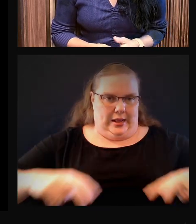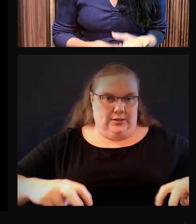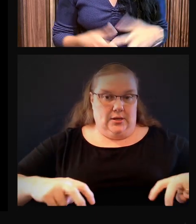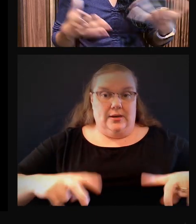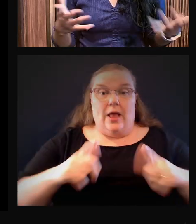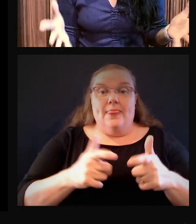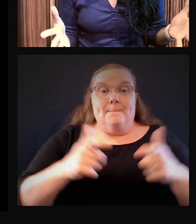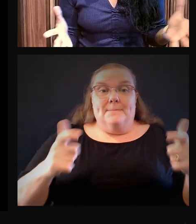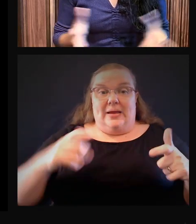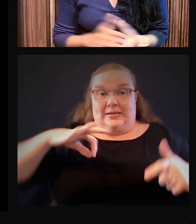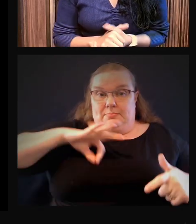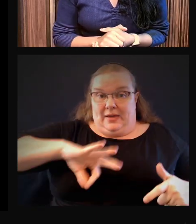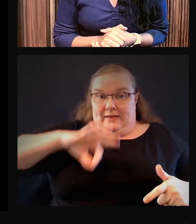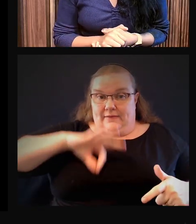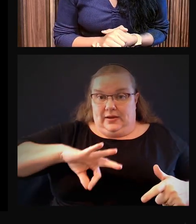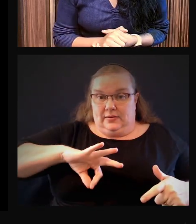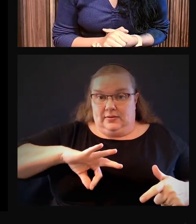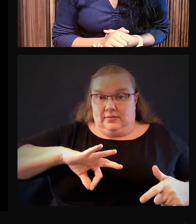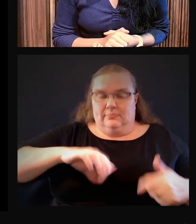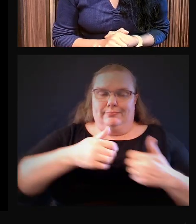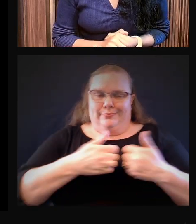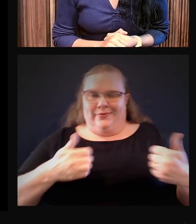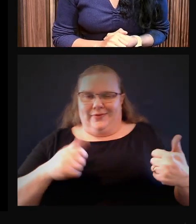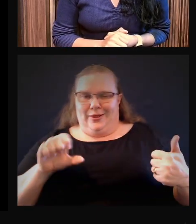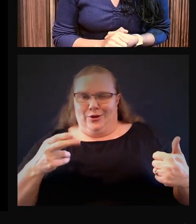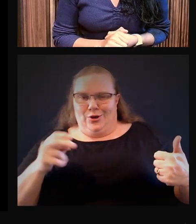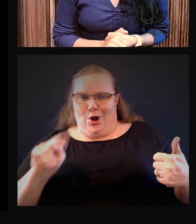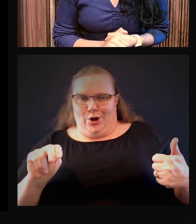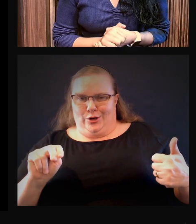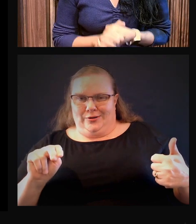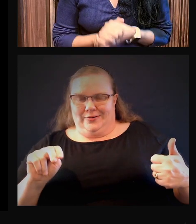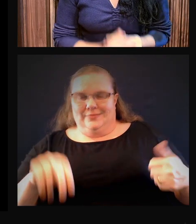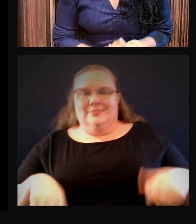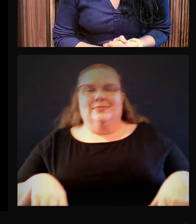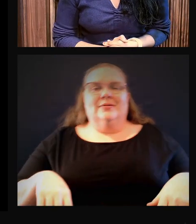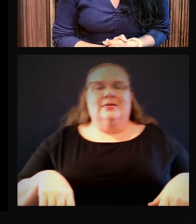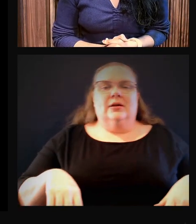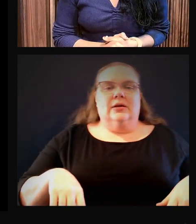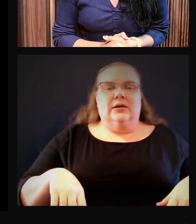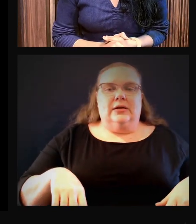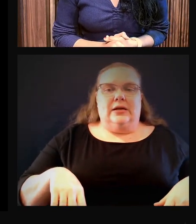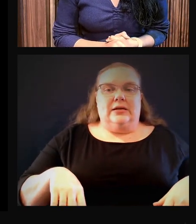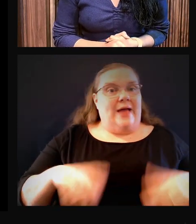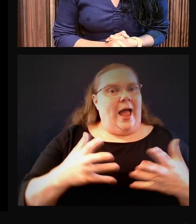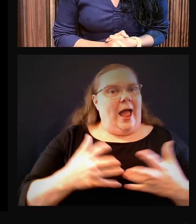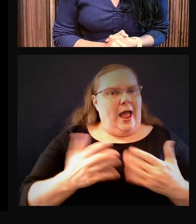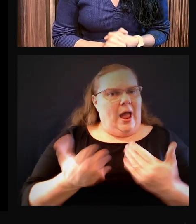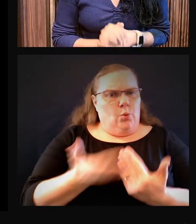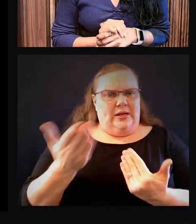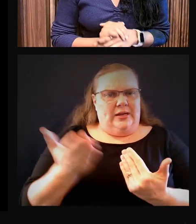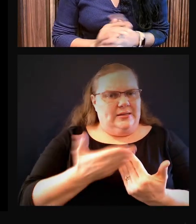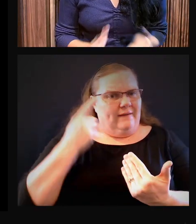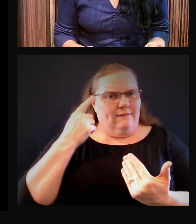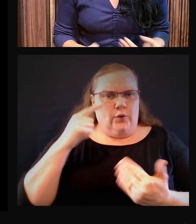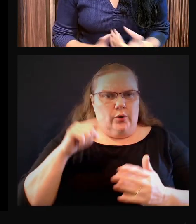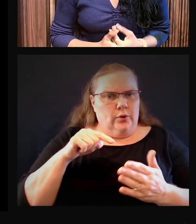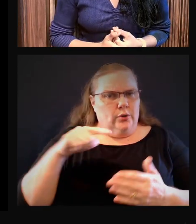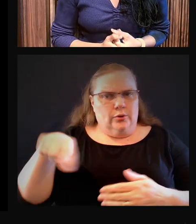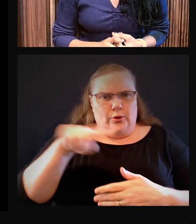apart from the churn scores and the ML modeling of course, is just how easy it is to use it. There are no API changes,